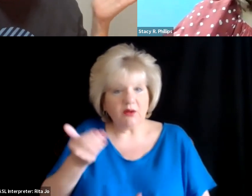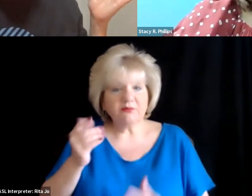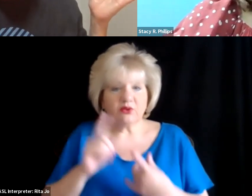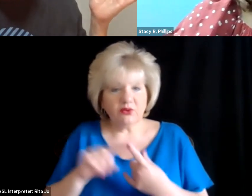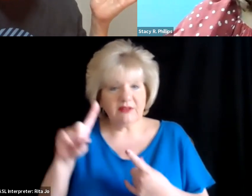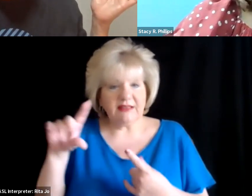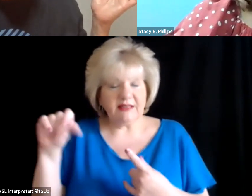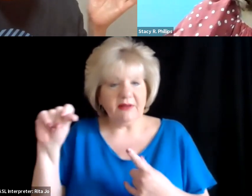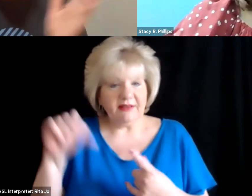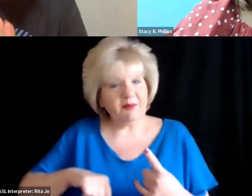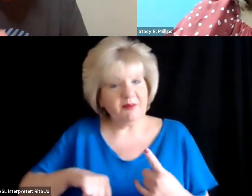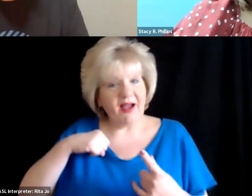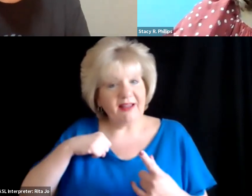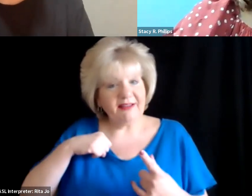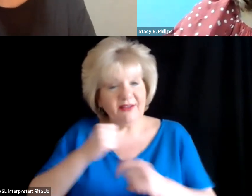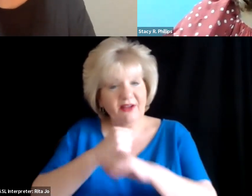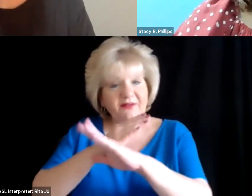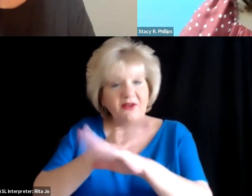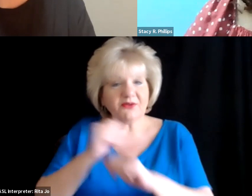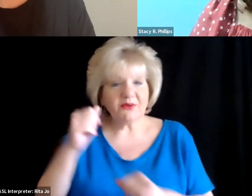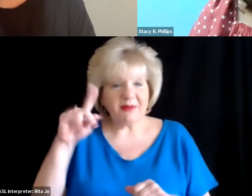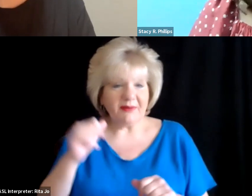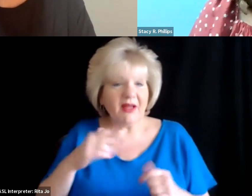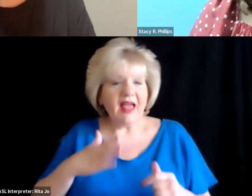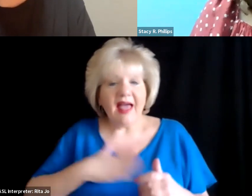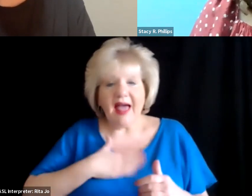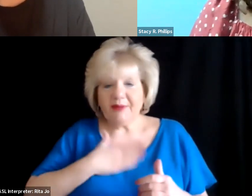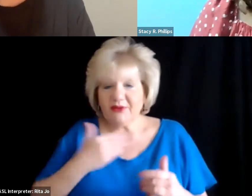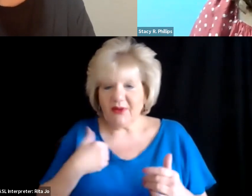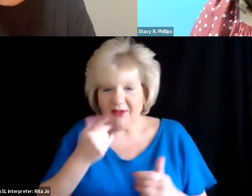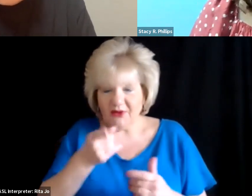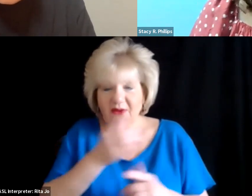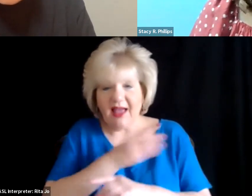virtual PA, we're so happy to have you and we are ready to learn.